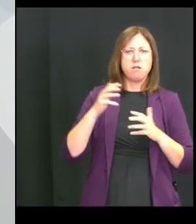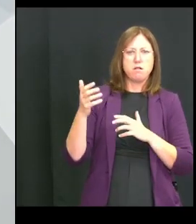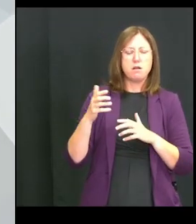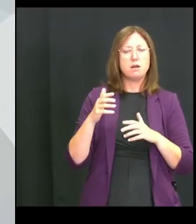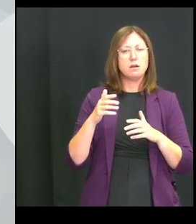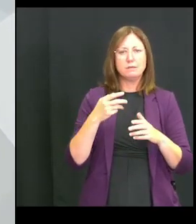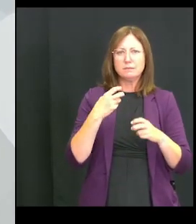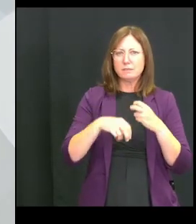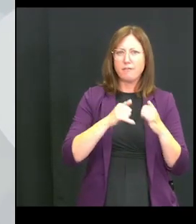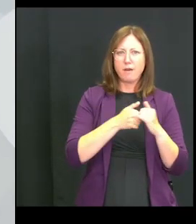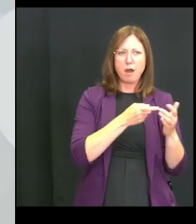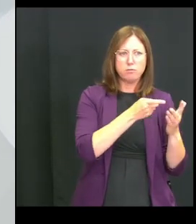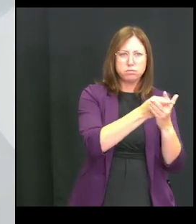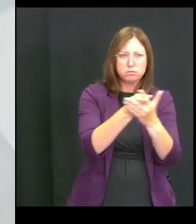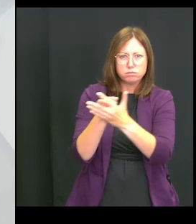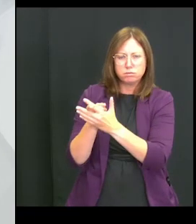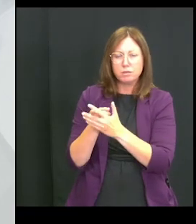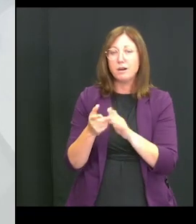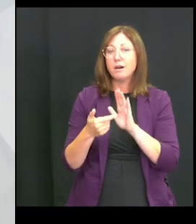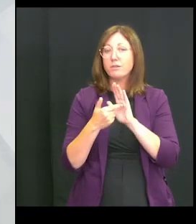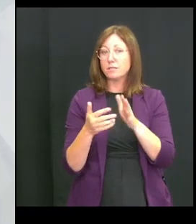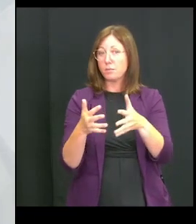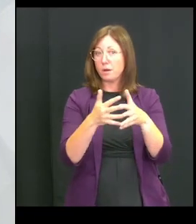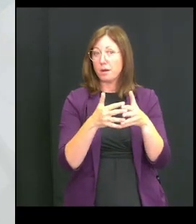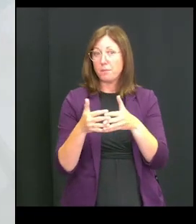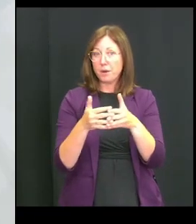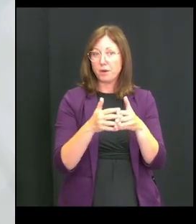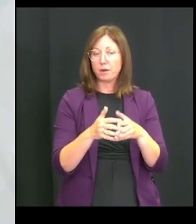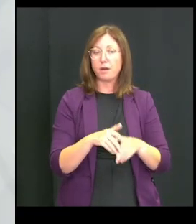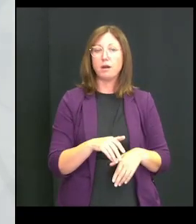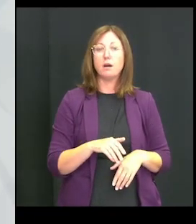And so, in the United States, you have the Republicans and Democrats.